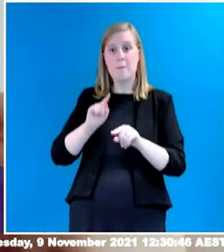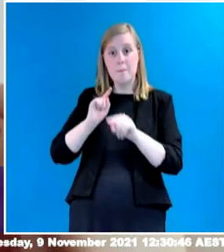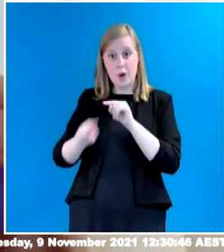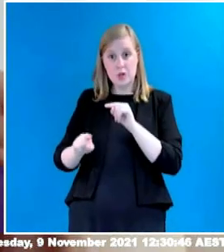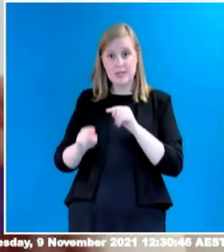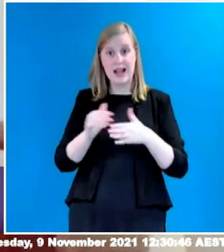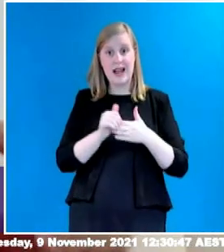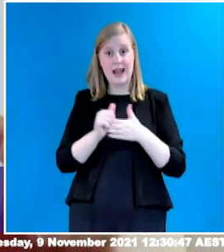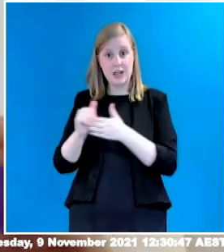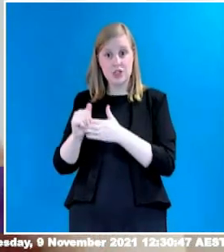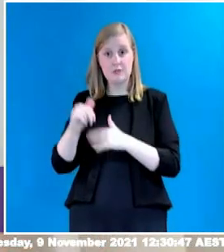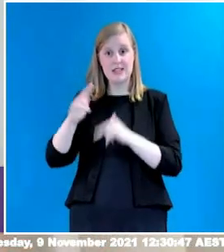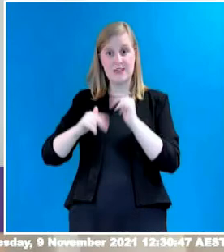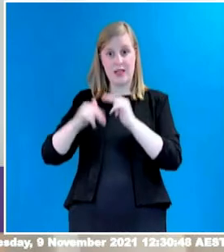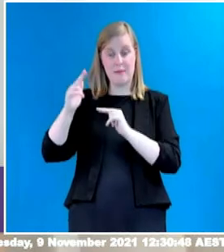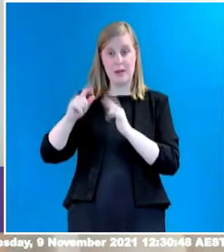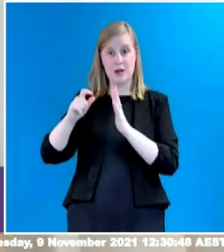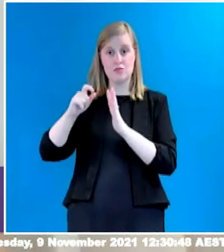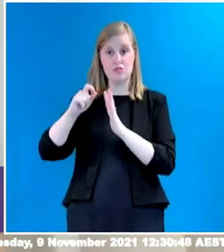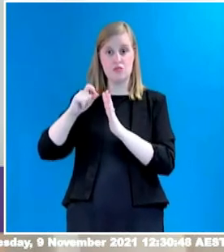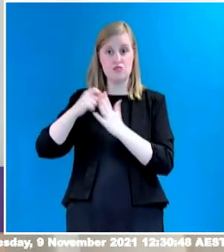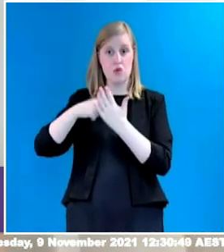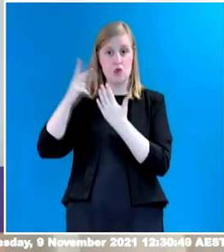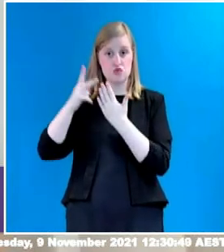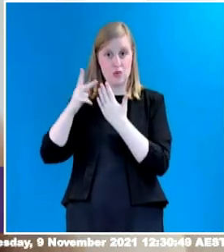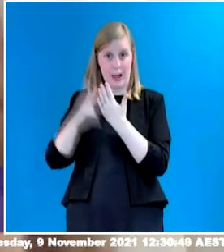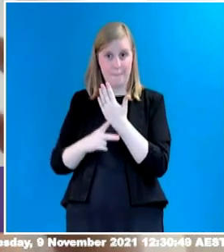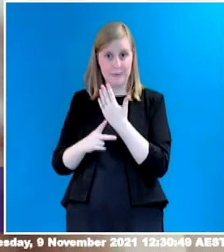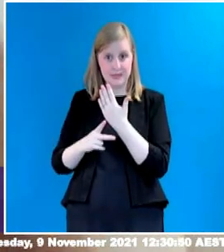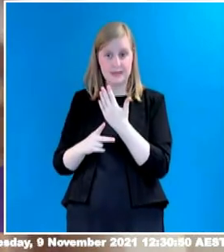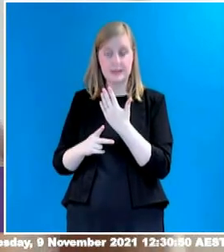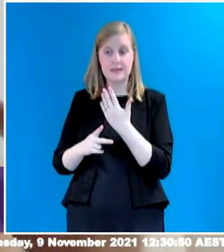that have referenced disabled people, apart from the fact that they are run by